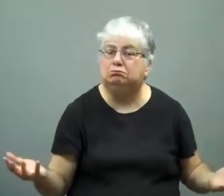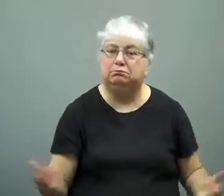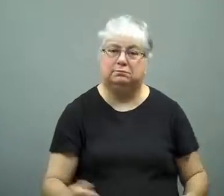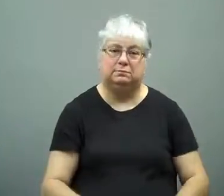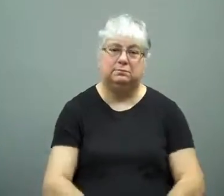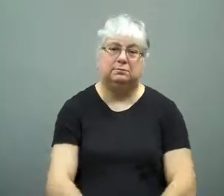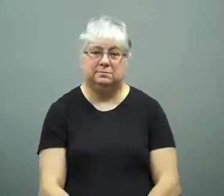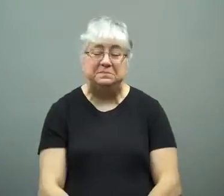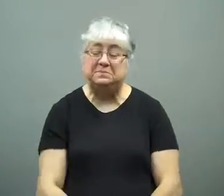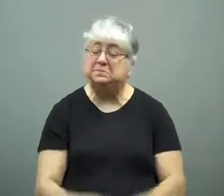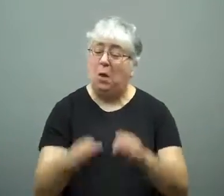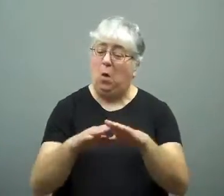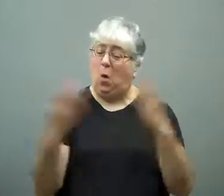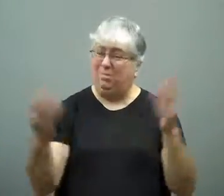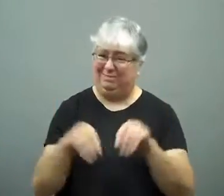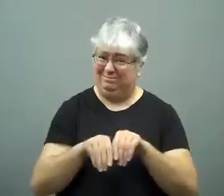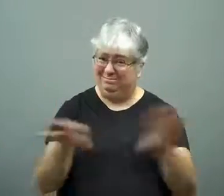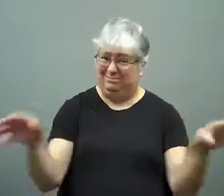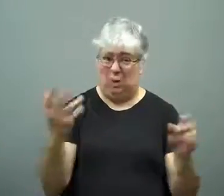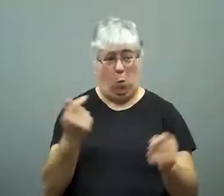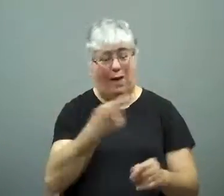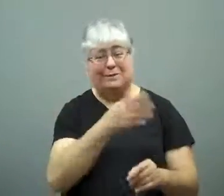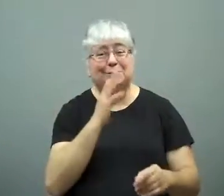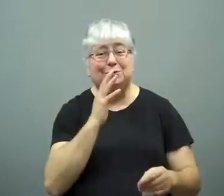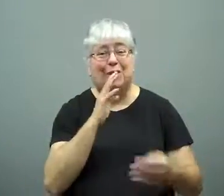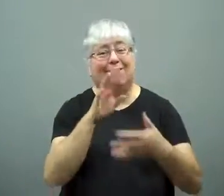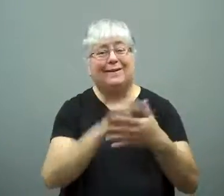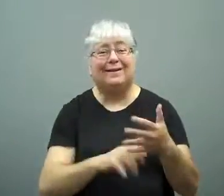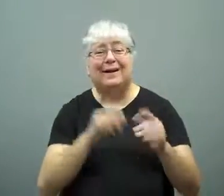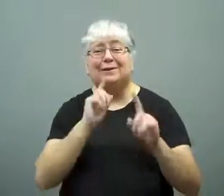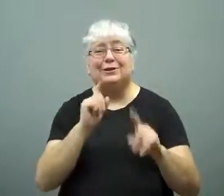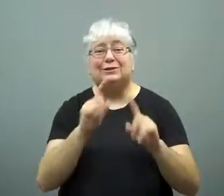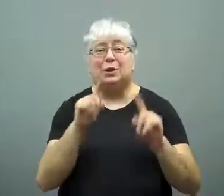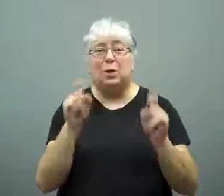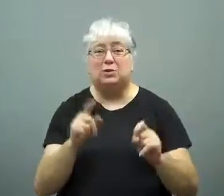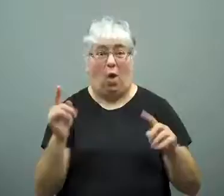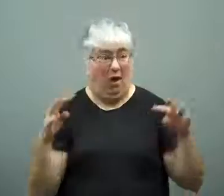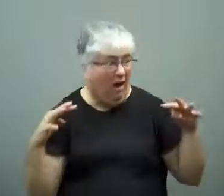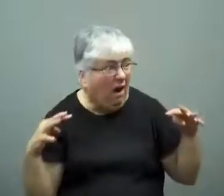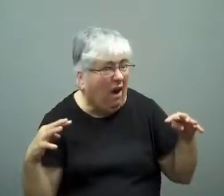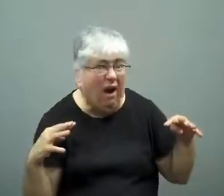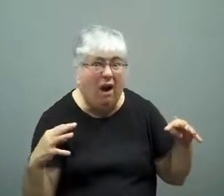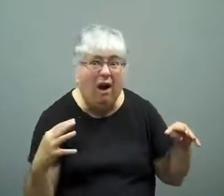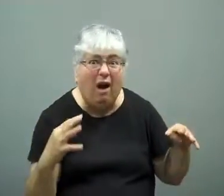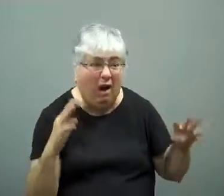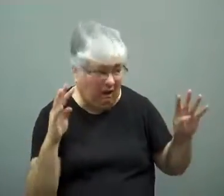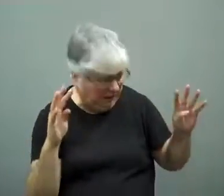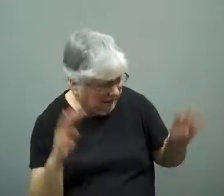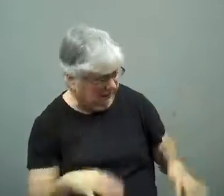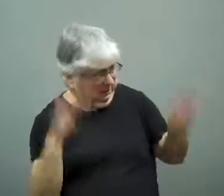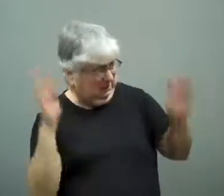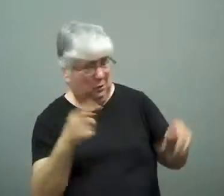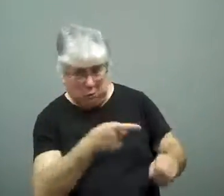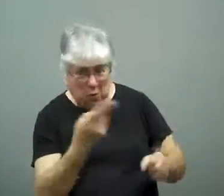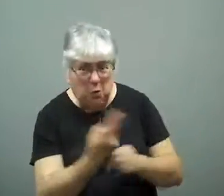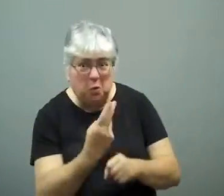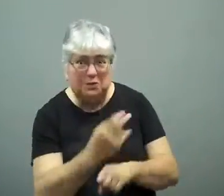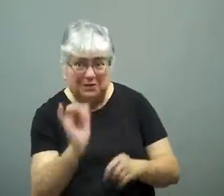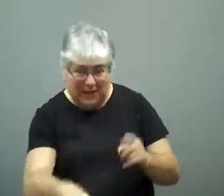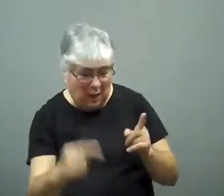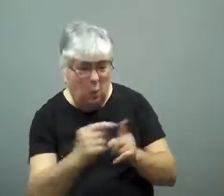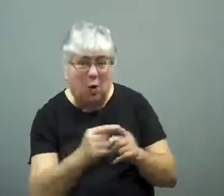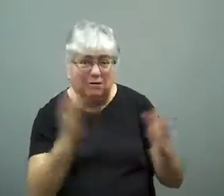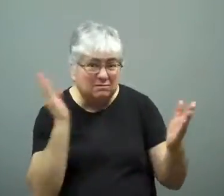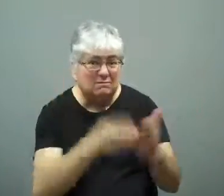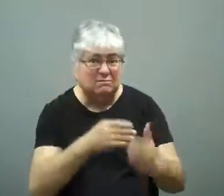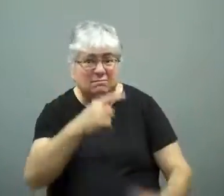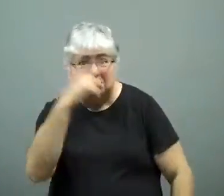When the deposition and her answers were revealed, many were shocked.